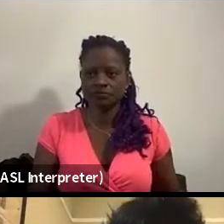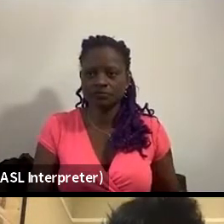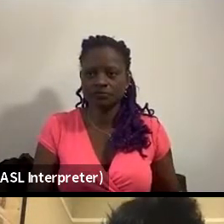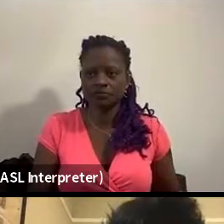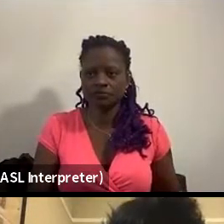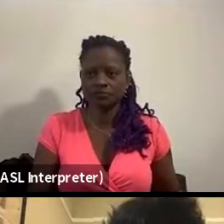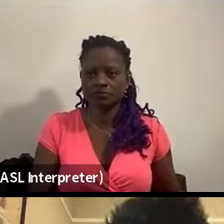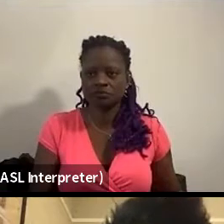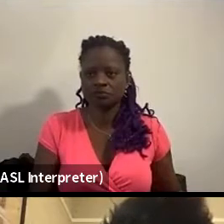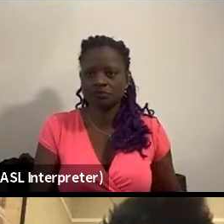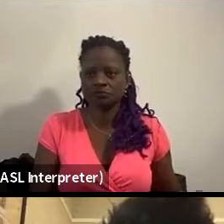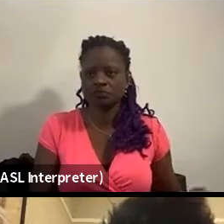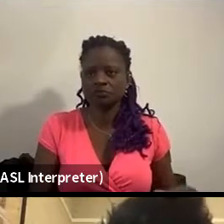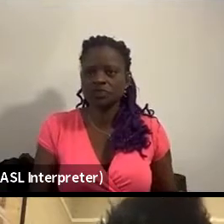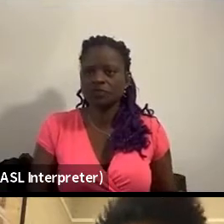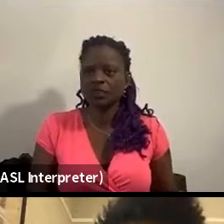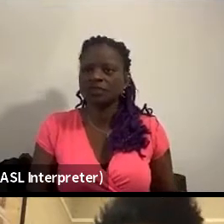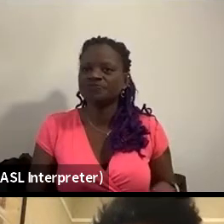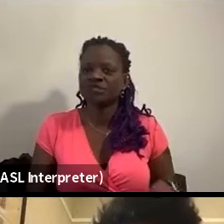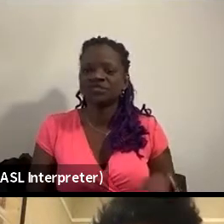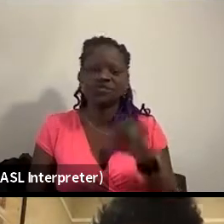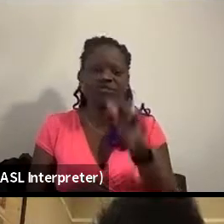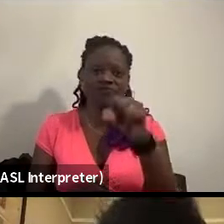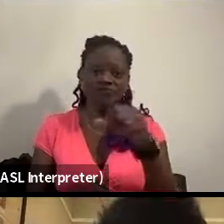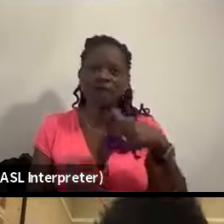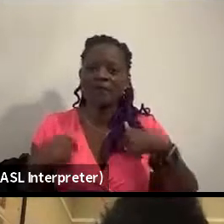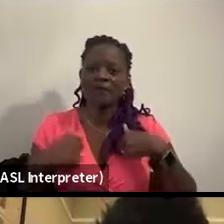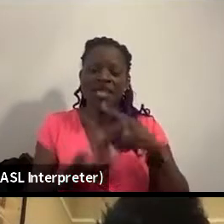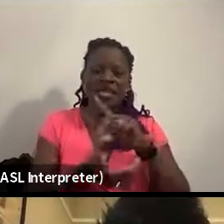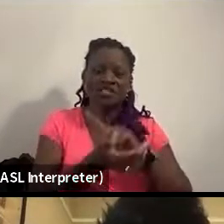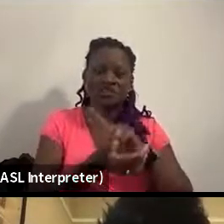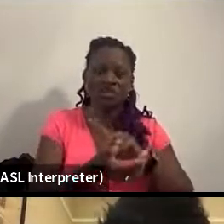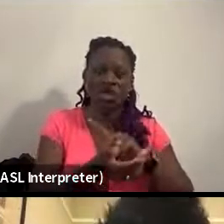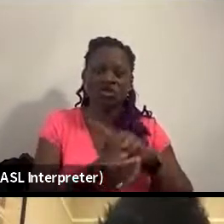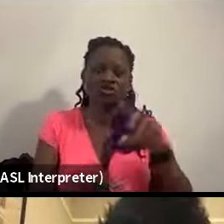Stotsky and I, we have done this for many, many years. And Dr. Fish as well